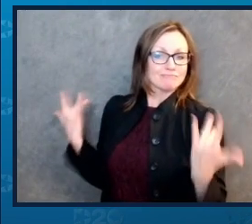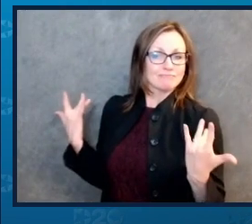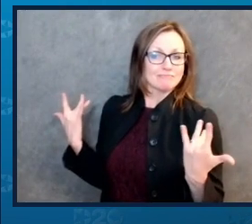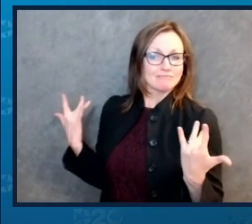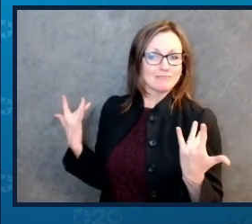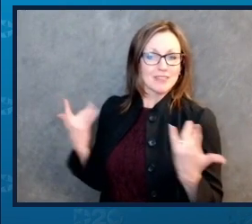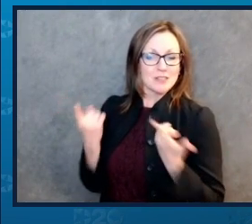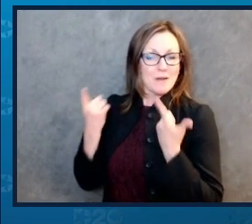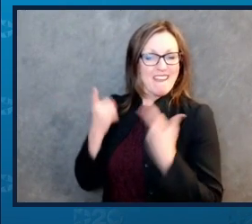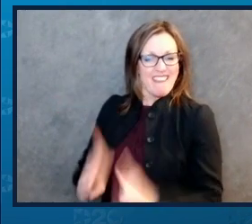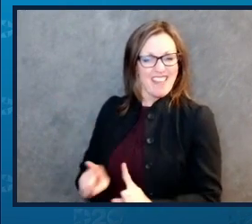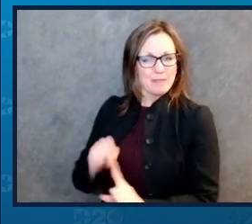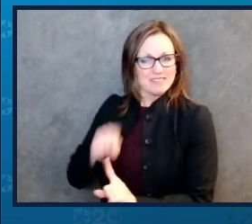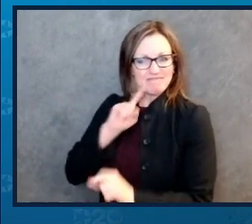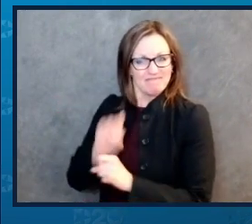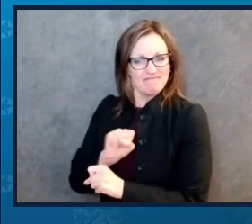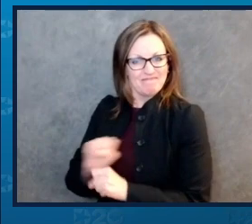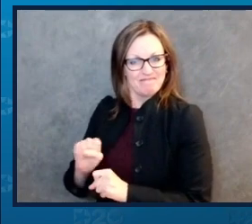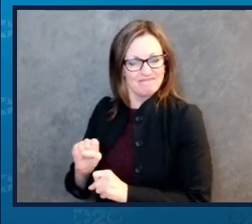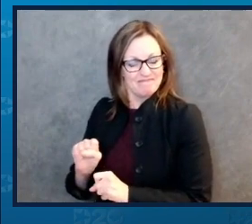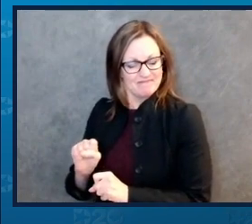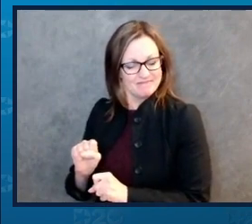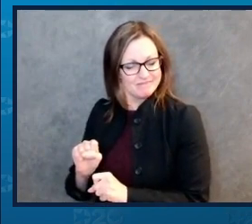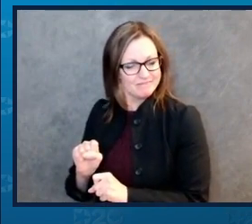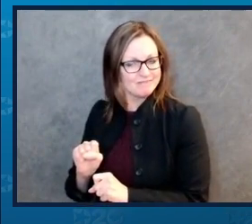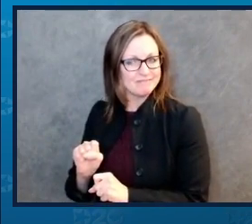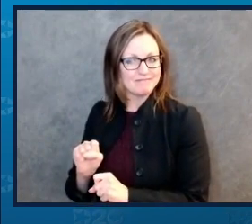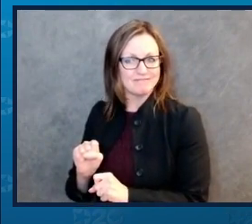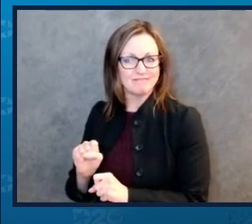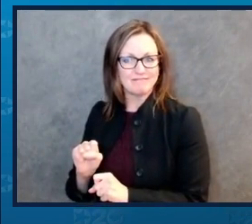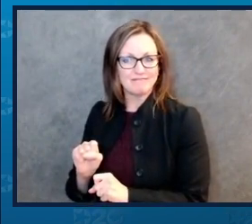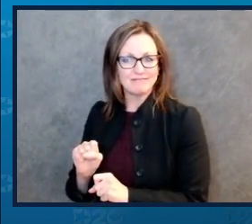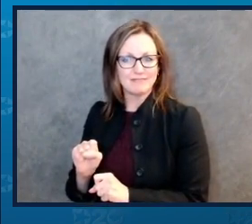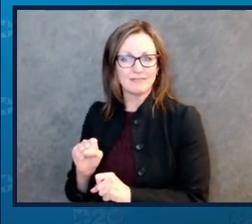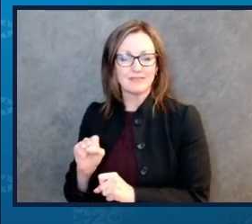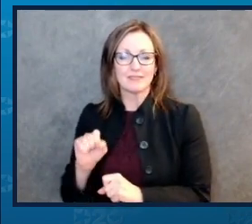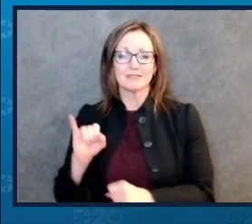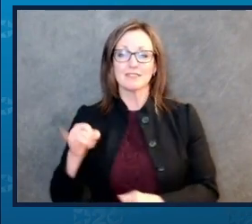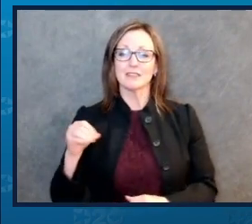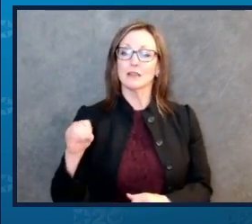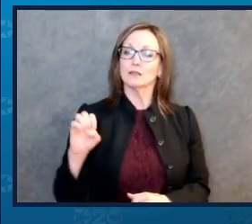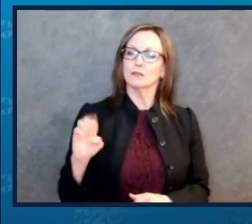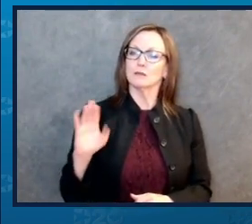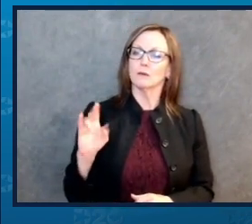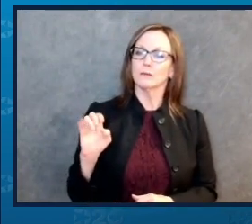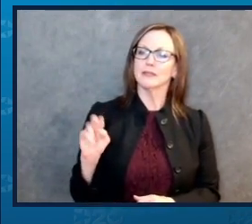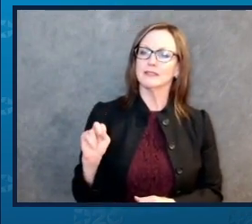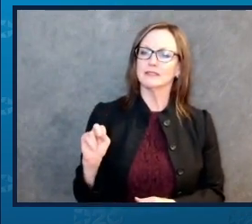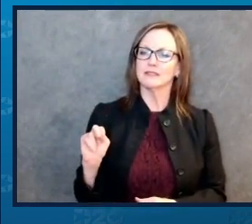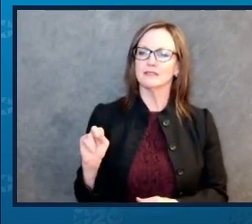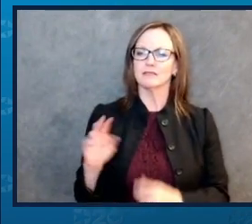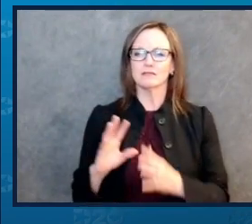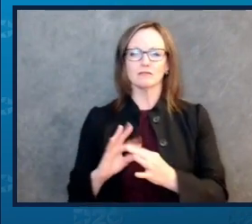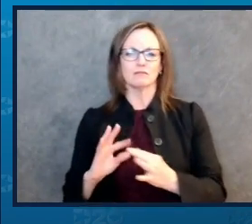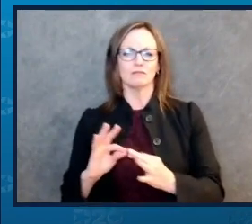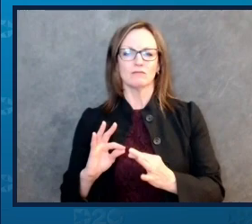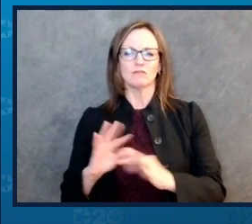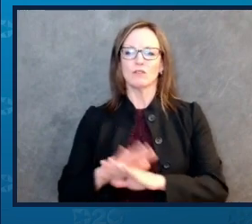INJURIES. I WAS ABOUT TO SAY I KNOW.